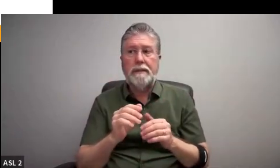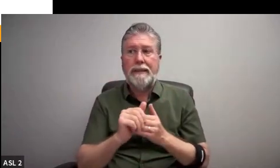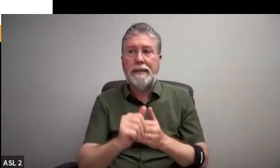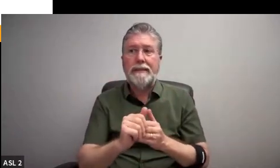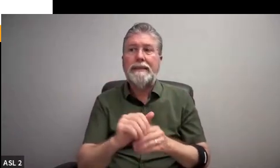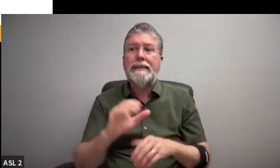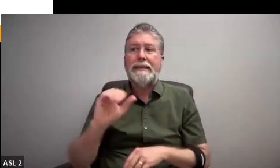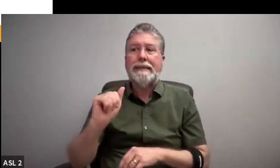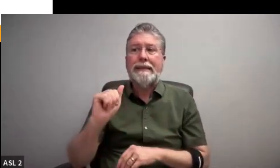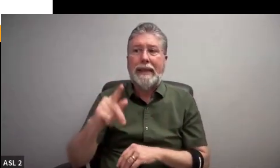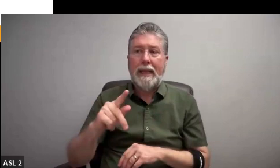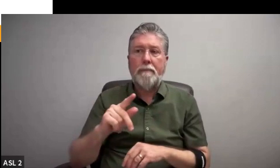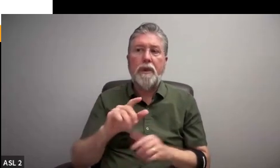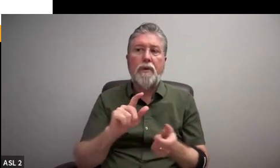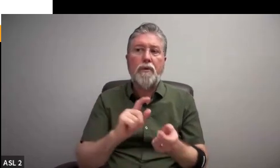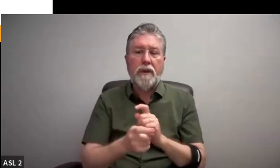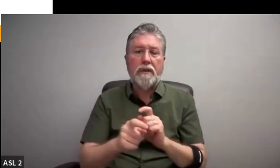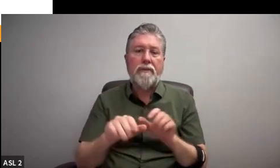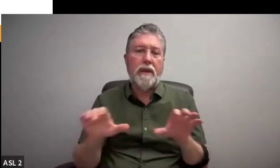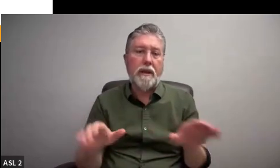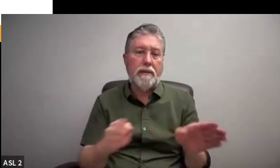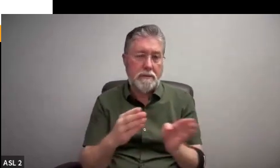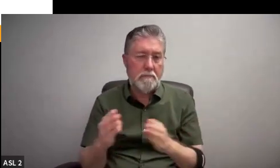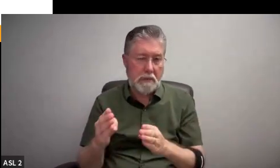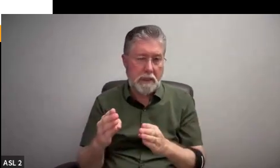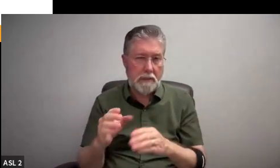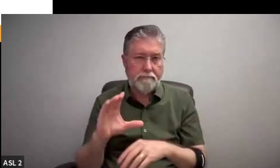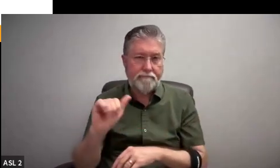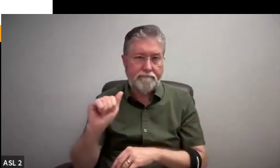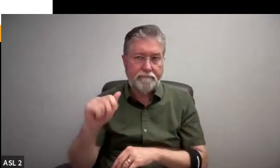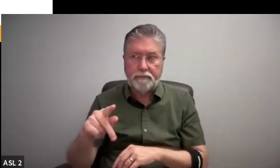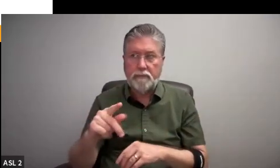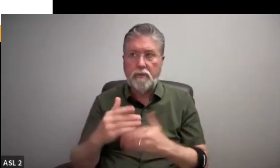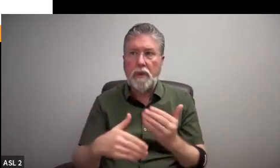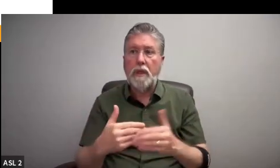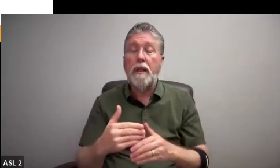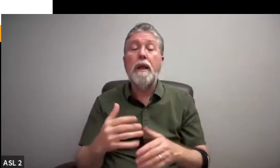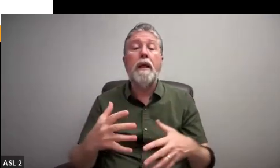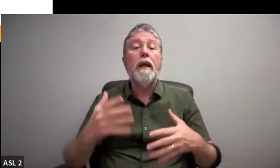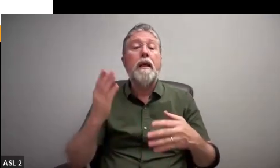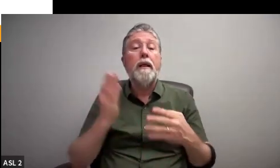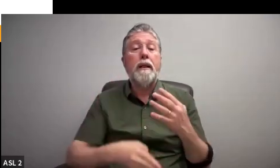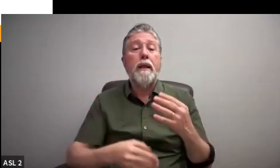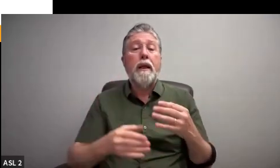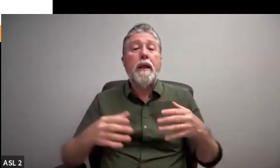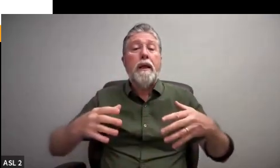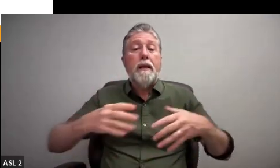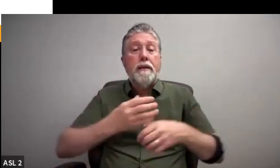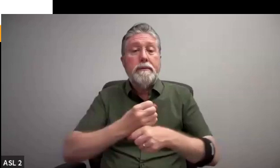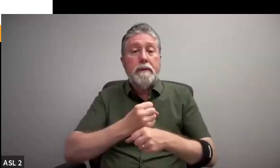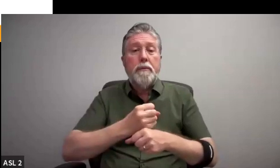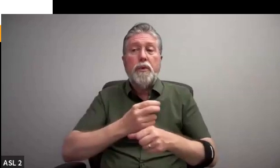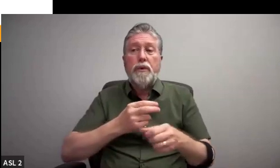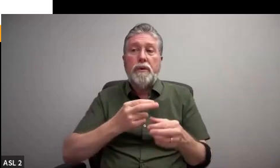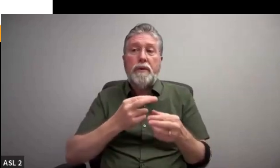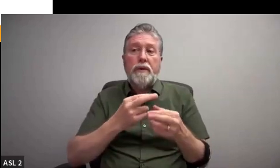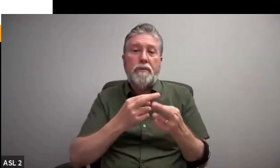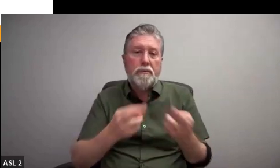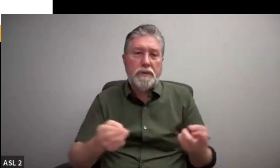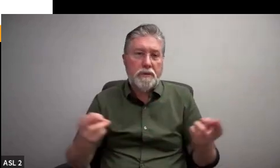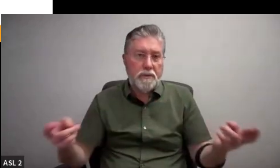process. And then we'll end with a summary and review of available as well as planned resources.